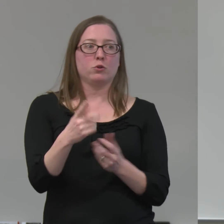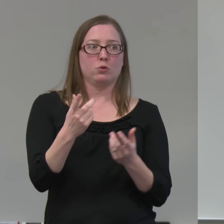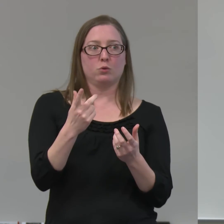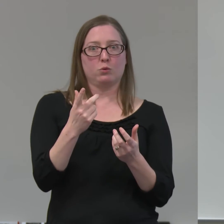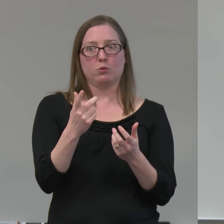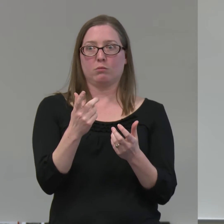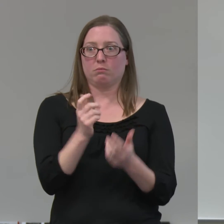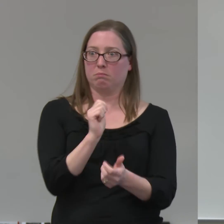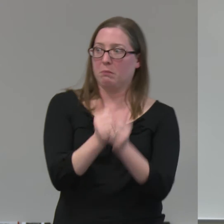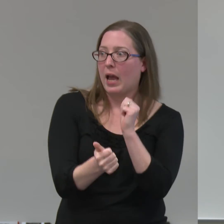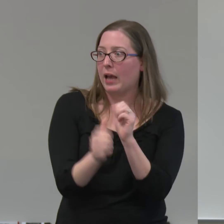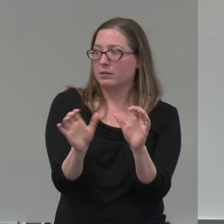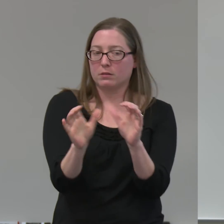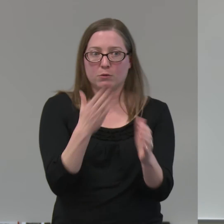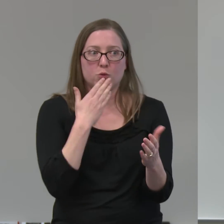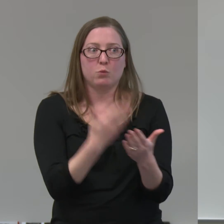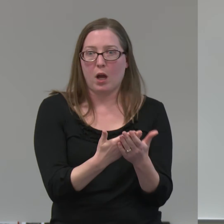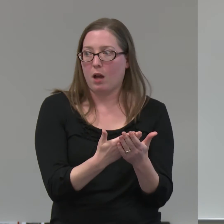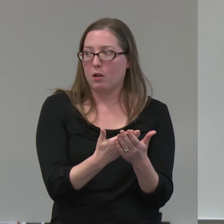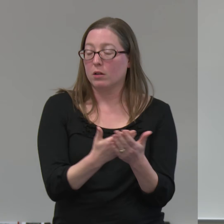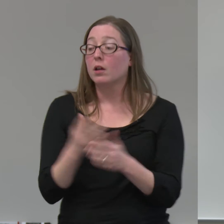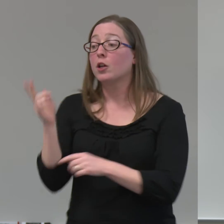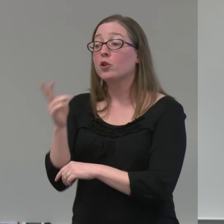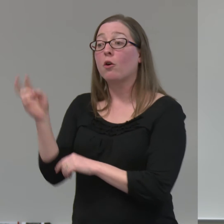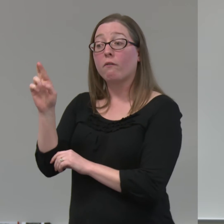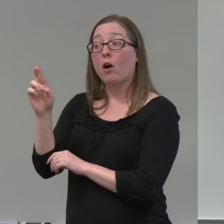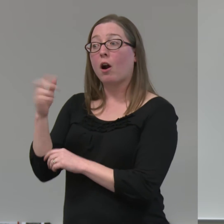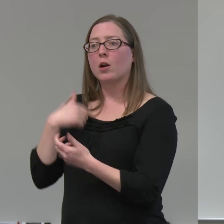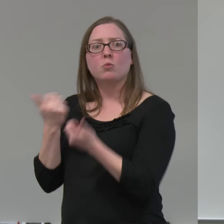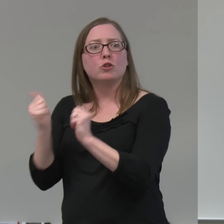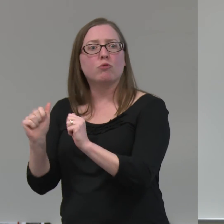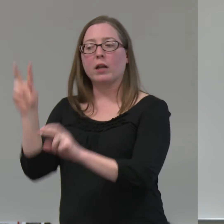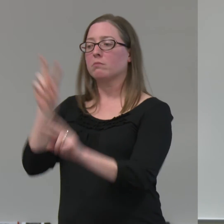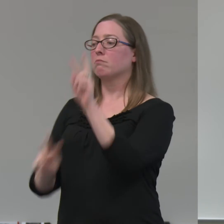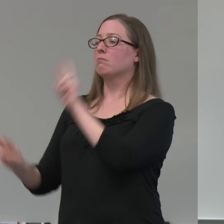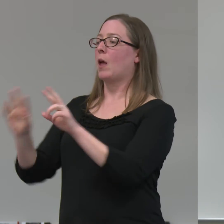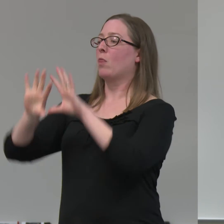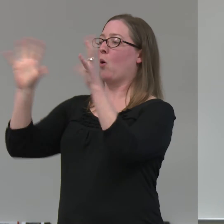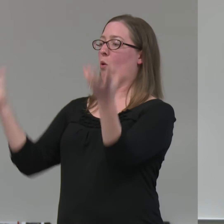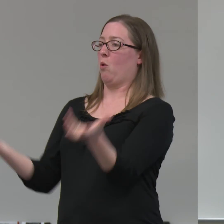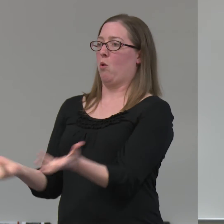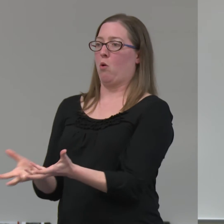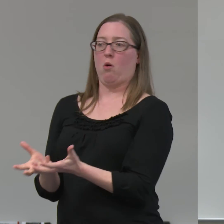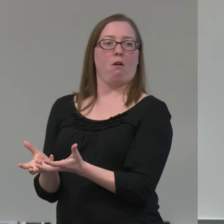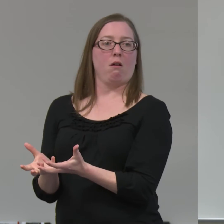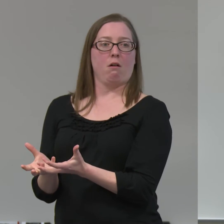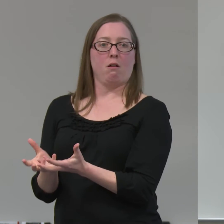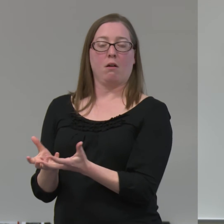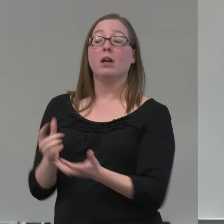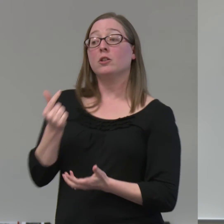At the University of Rochester, we try to look at the whole package. The GRE is just one thing that we look at,